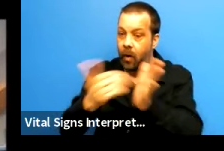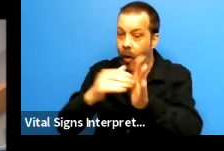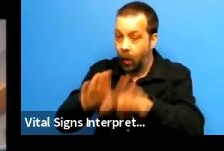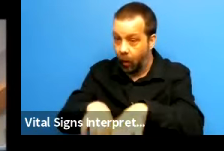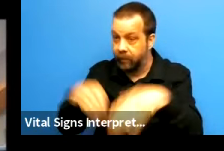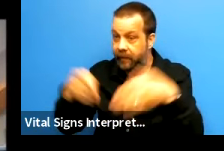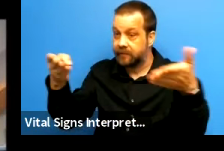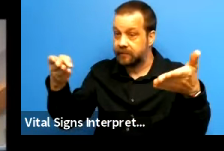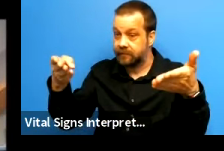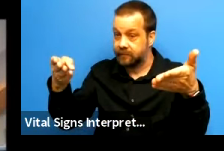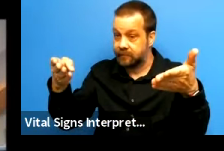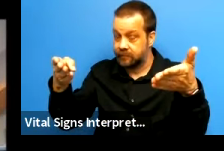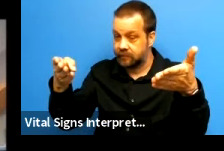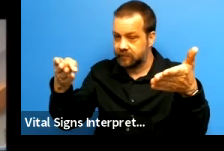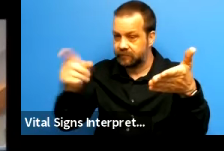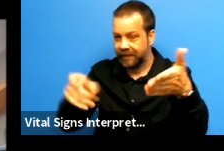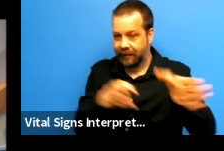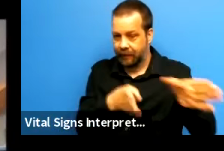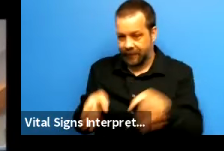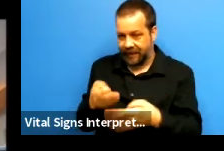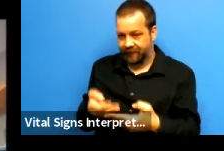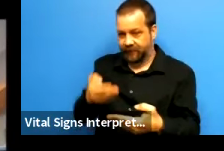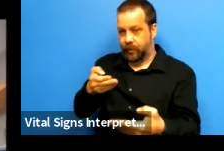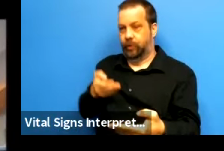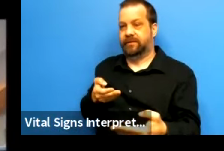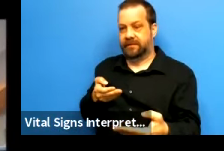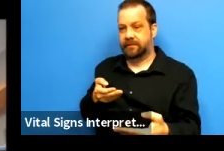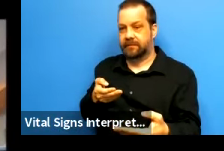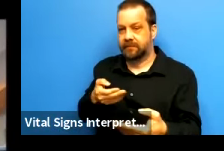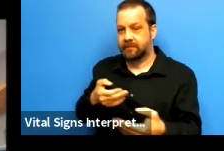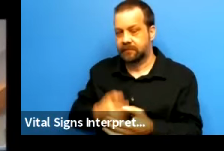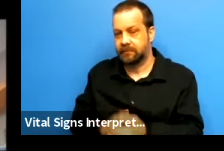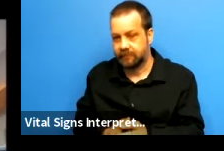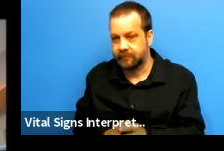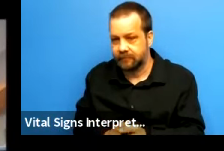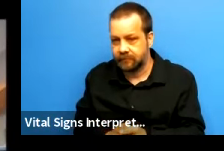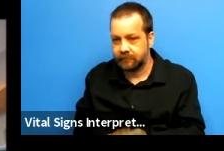So you have to plan first. That's important. We have to think